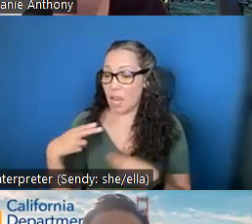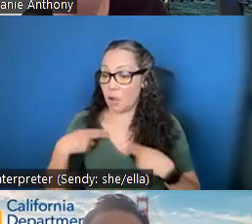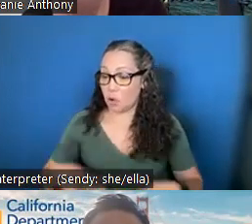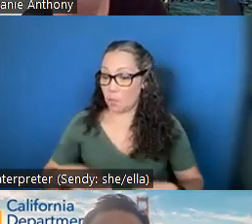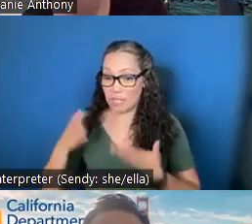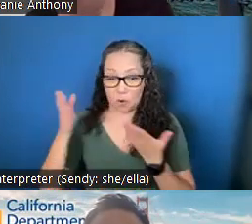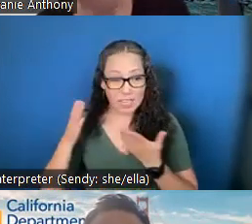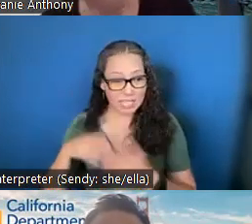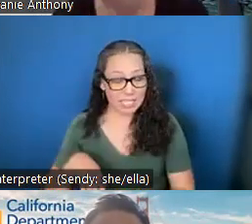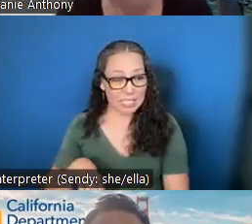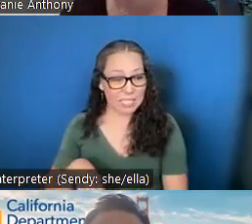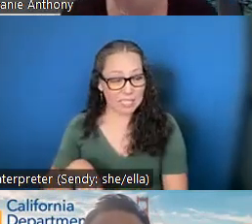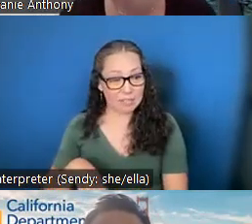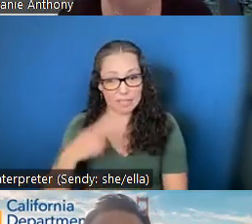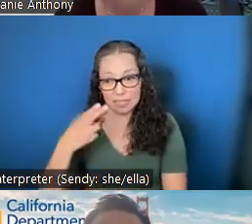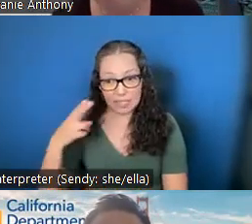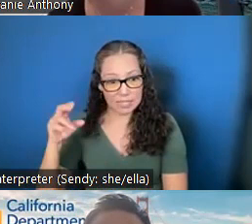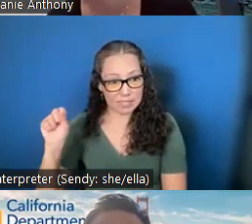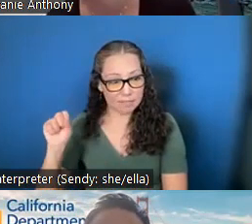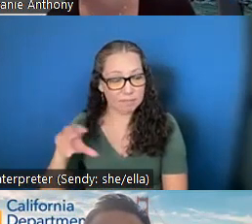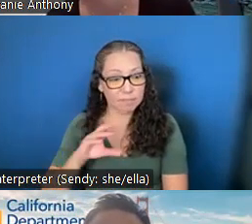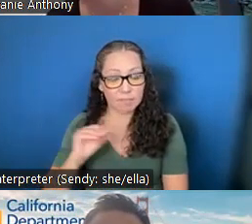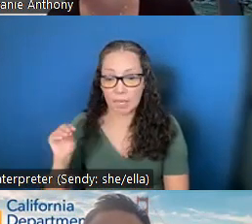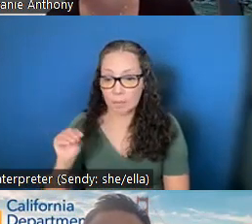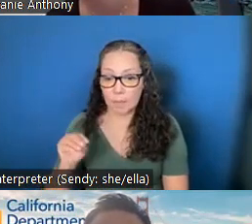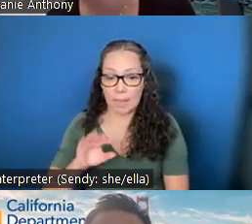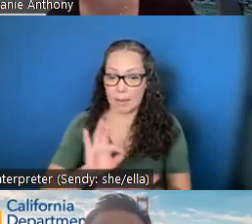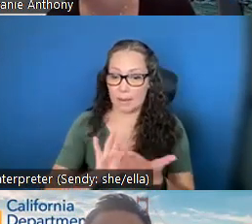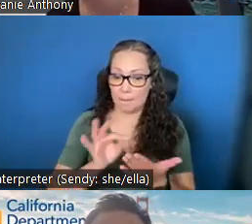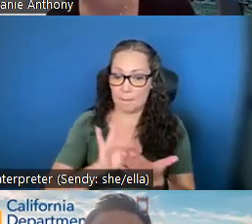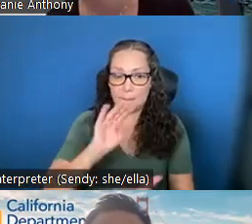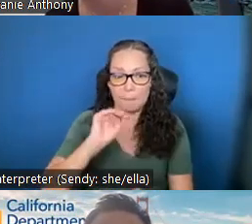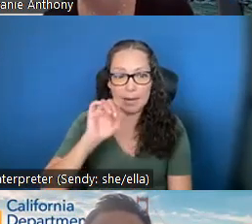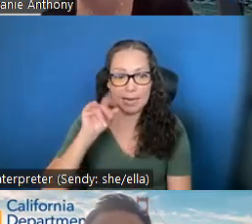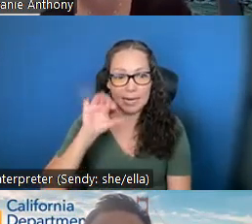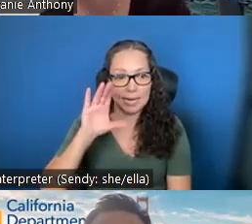but then Medicaid seems to be a program that is kind of hard to separate out from you know